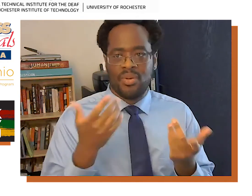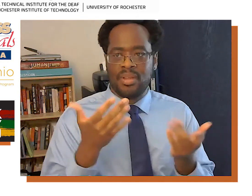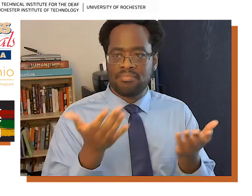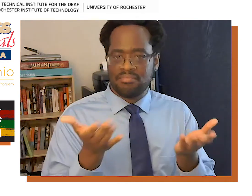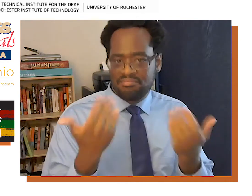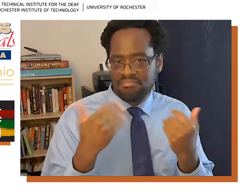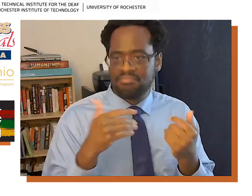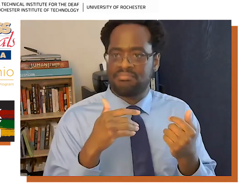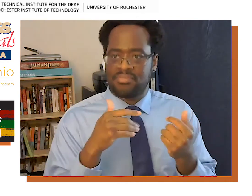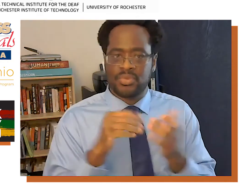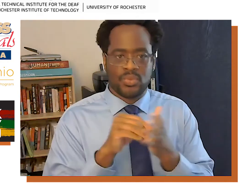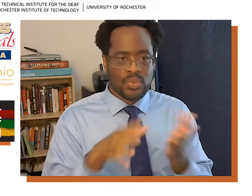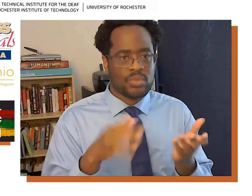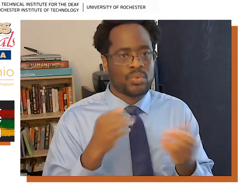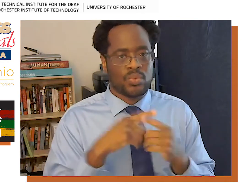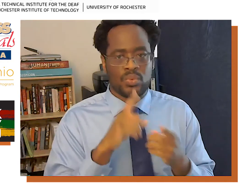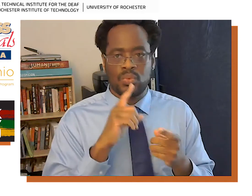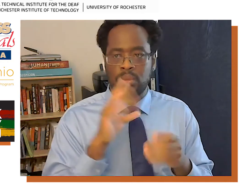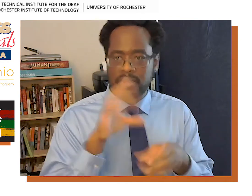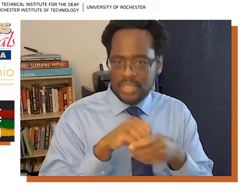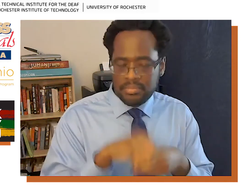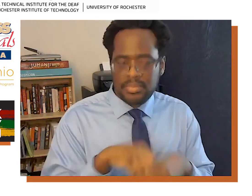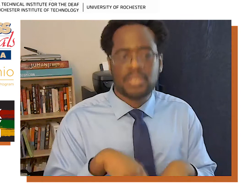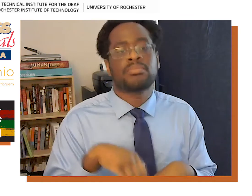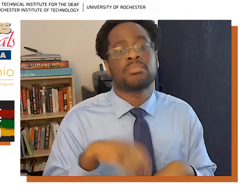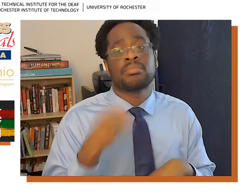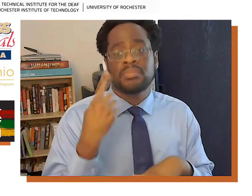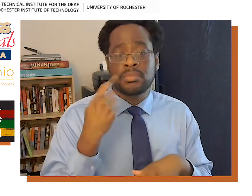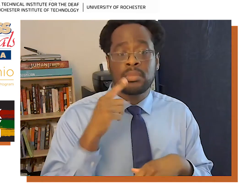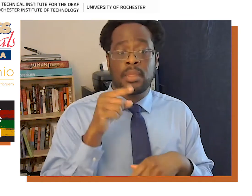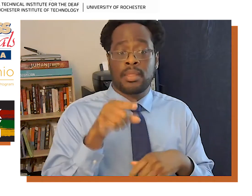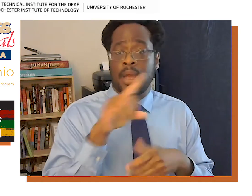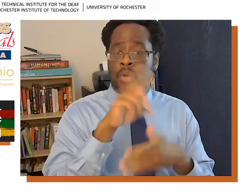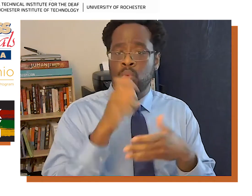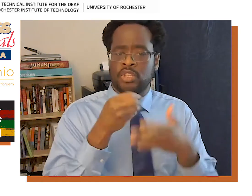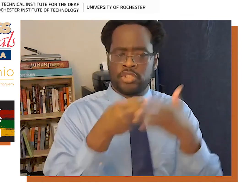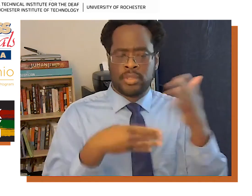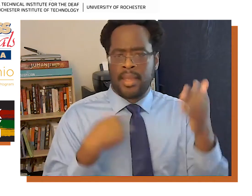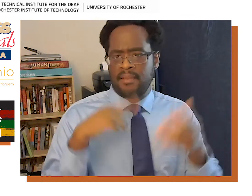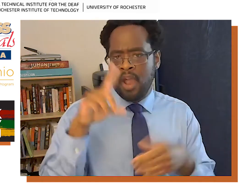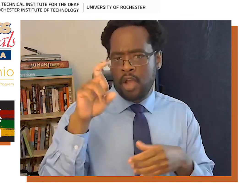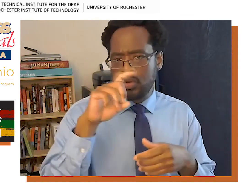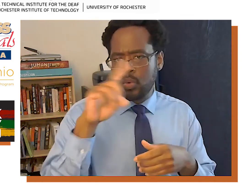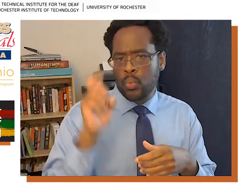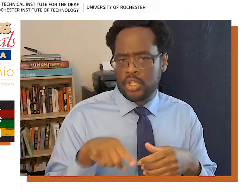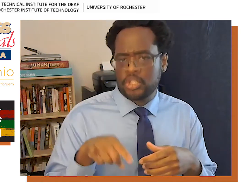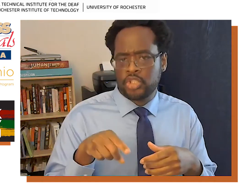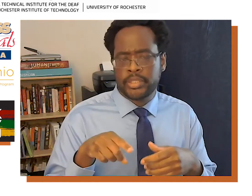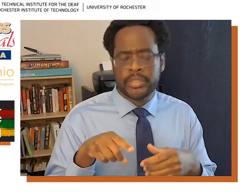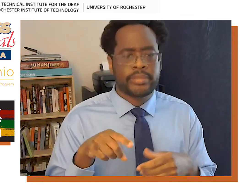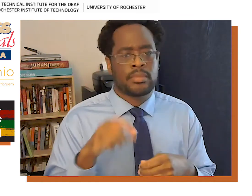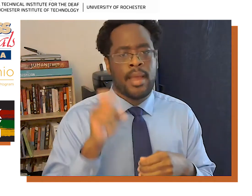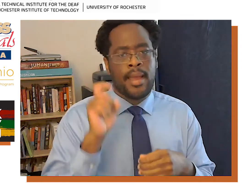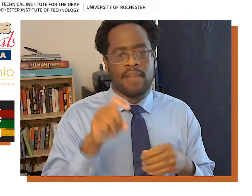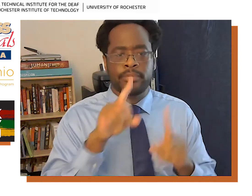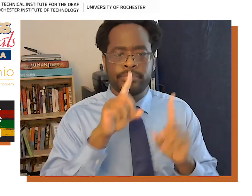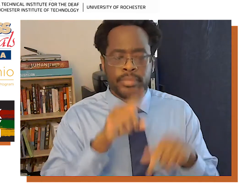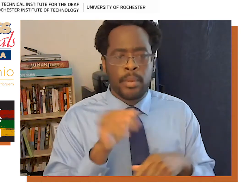They were inviting students to participate by submissions, so they had a hundred questions that you had to answer.